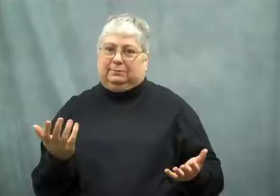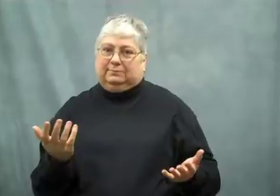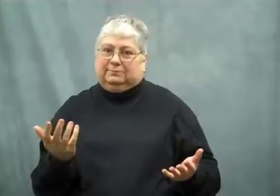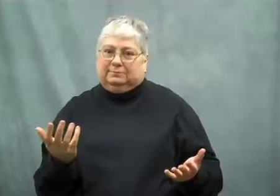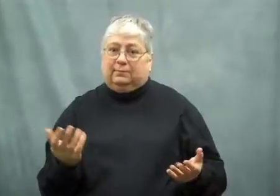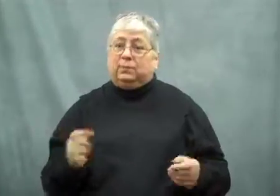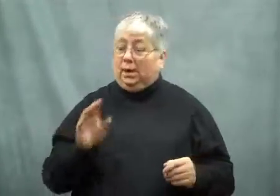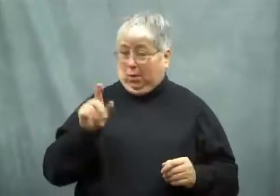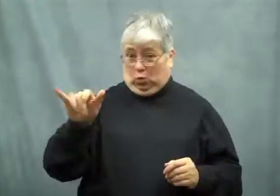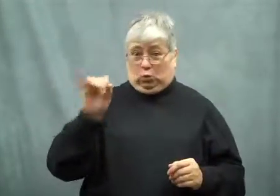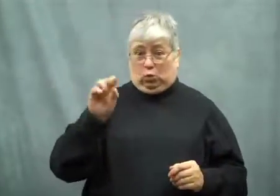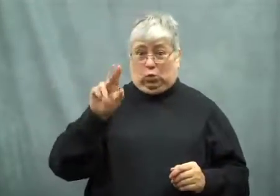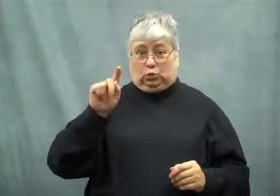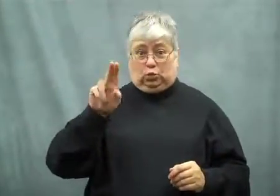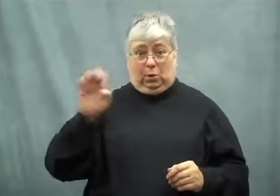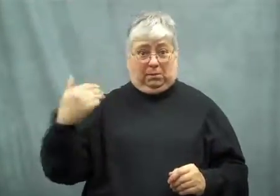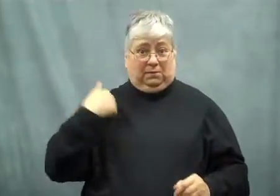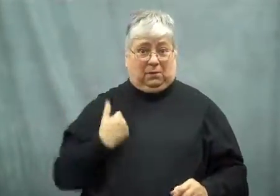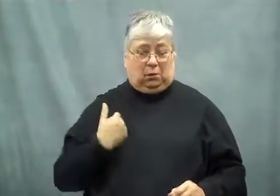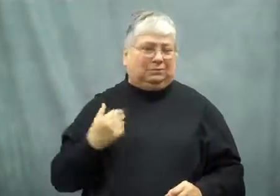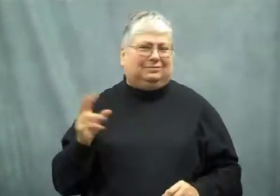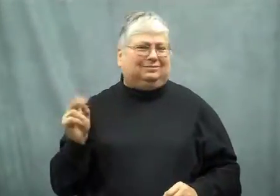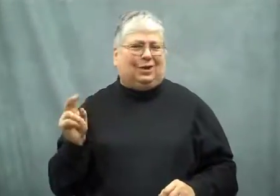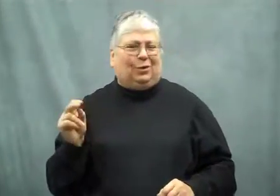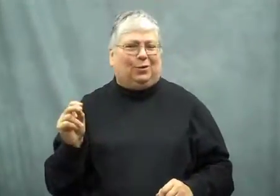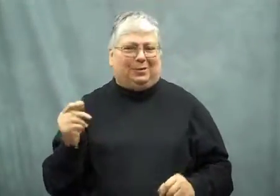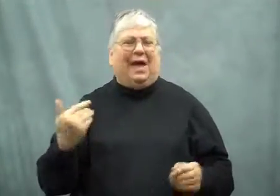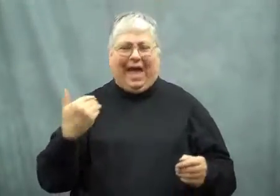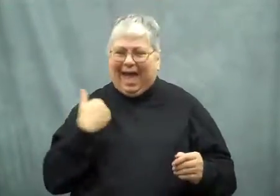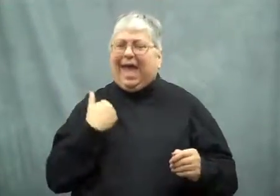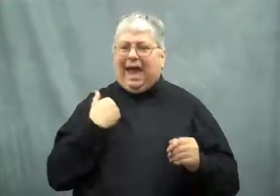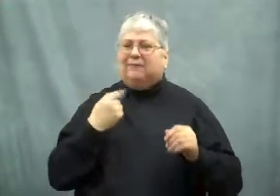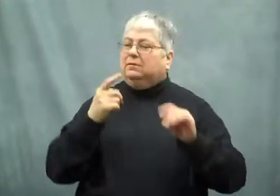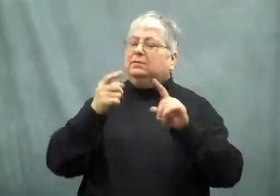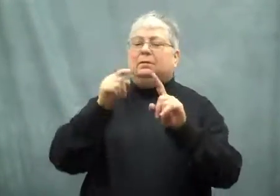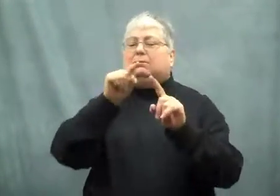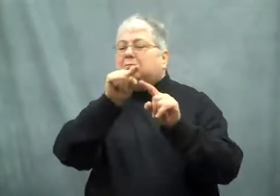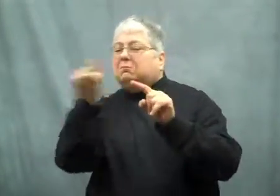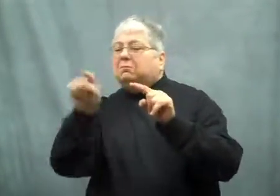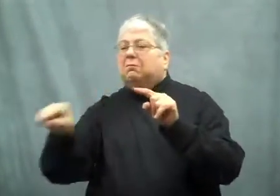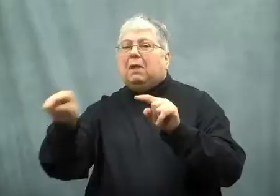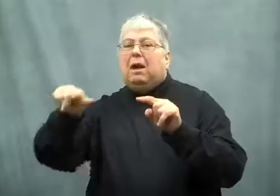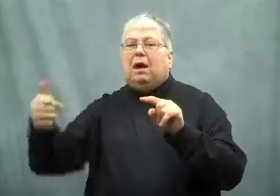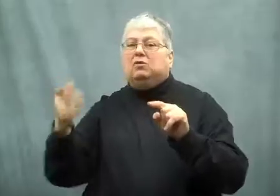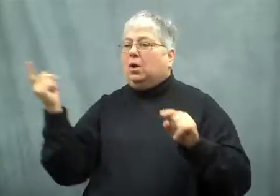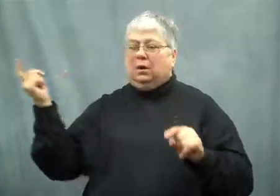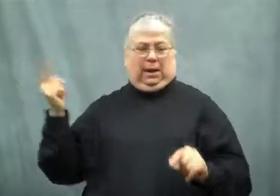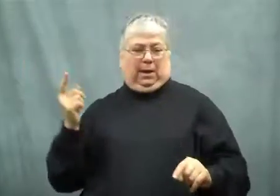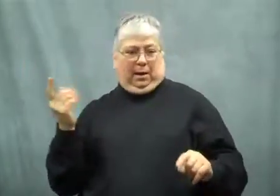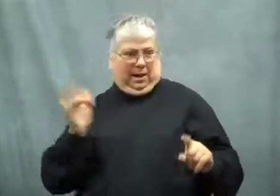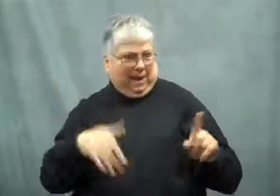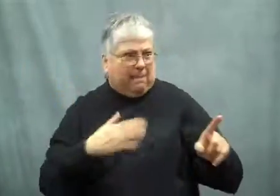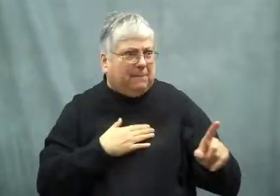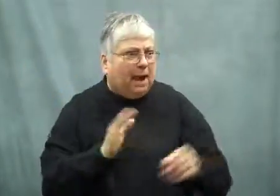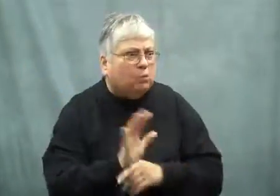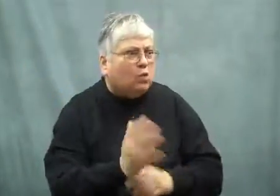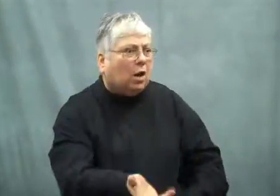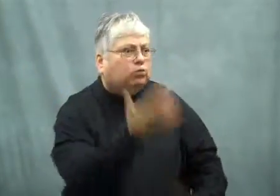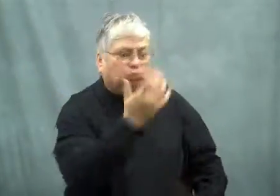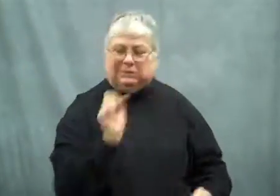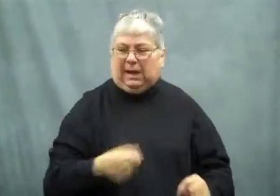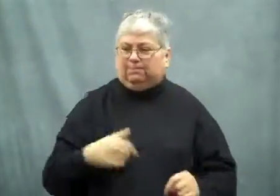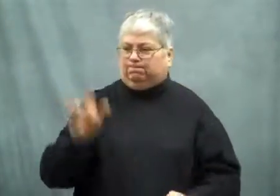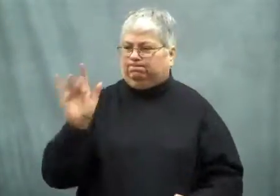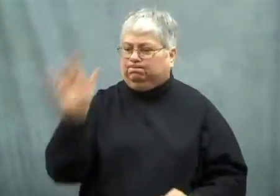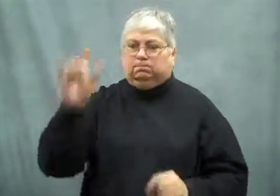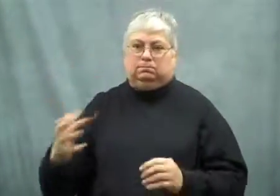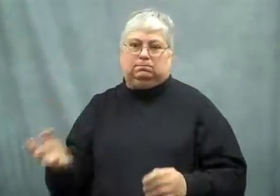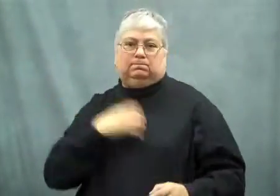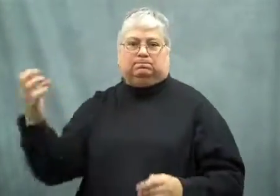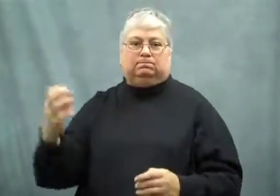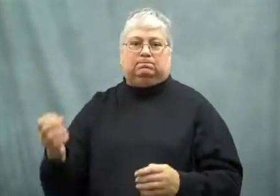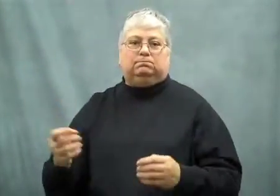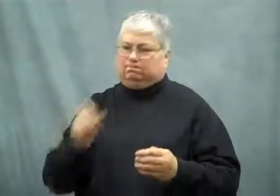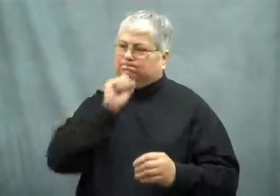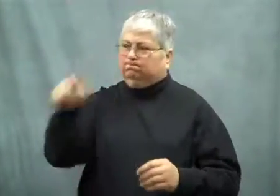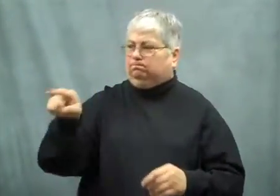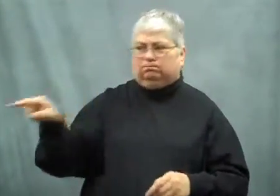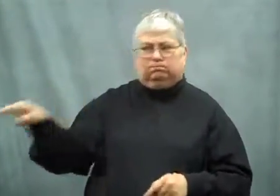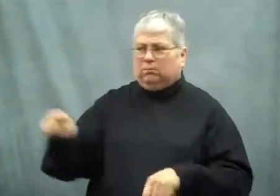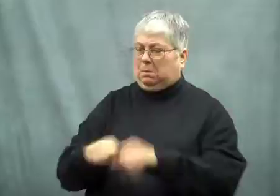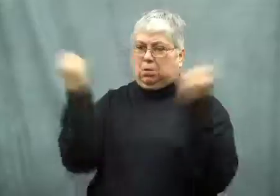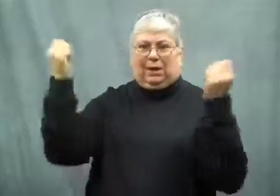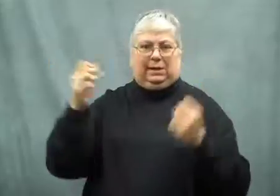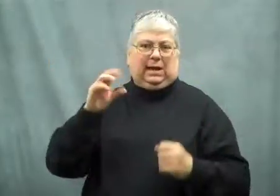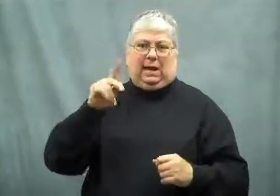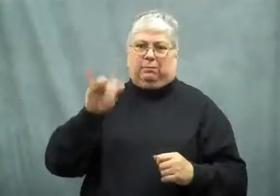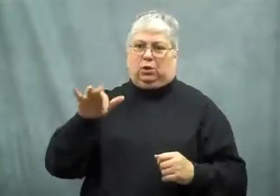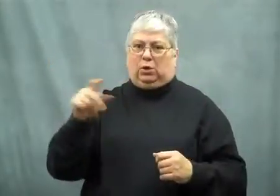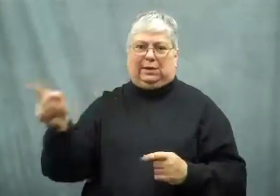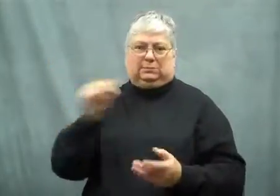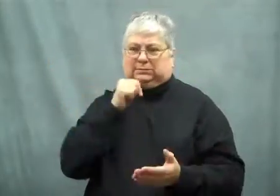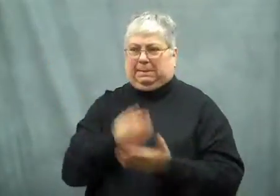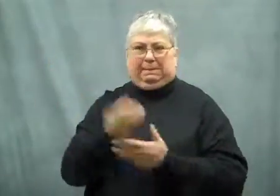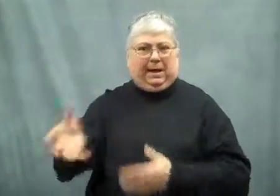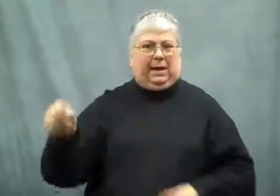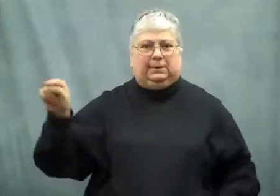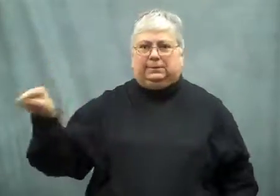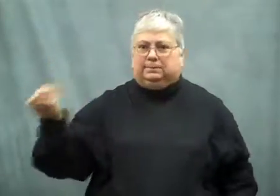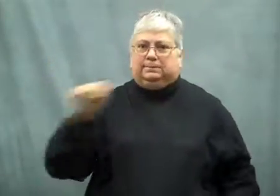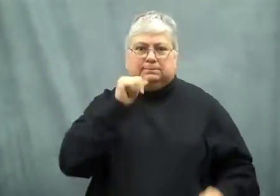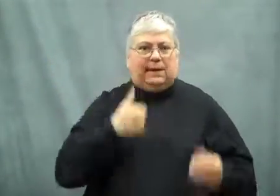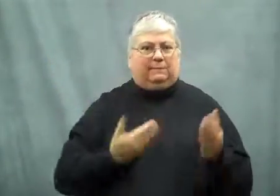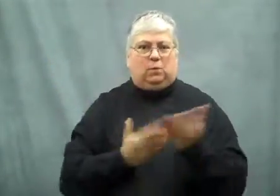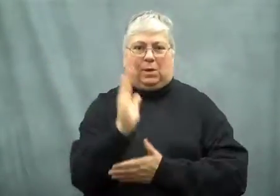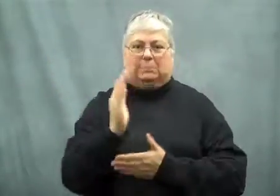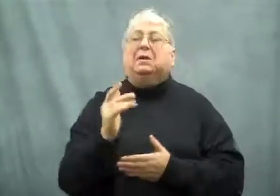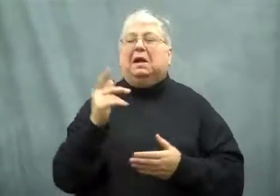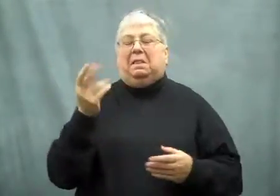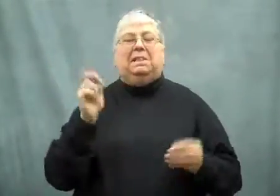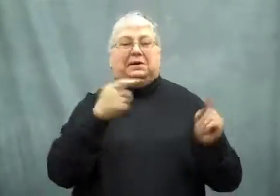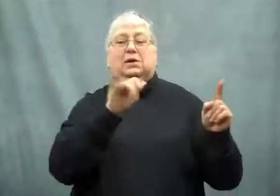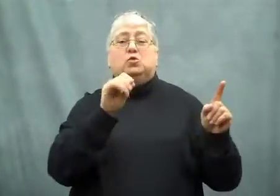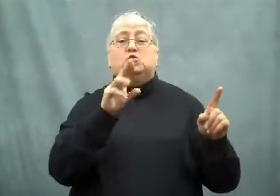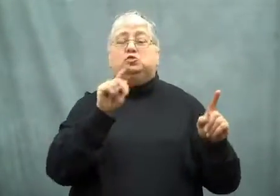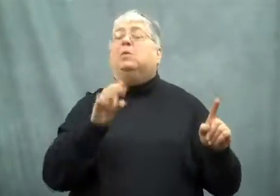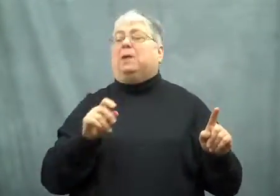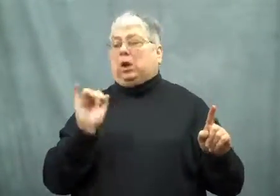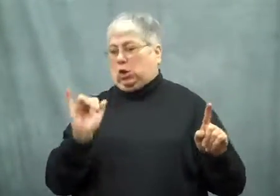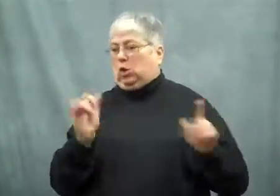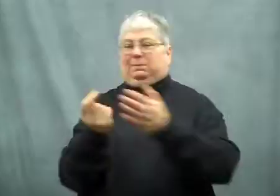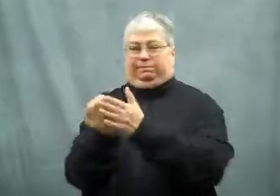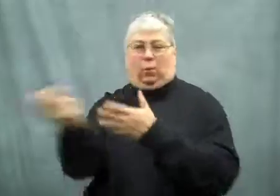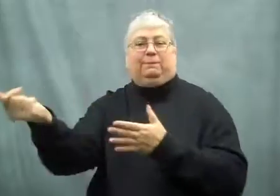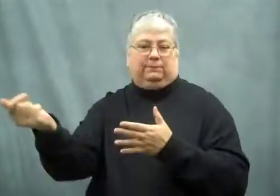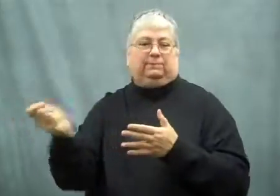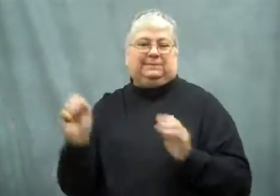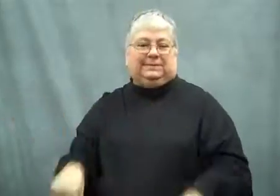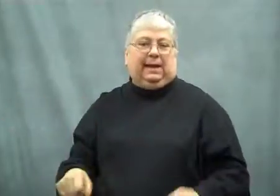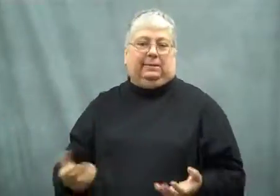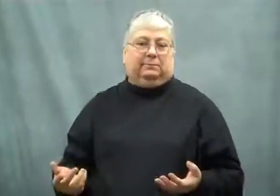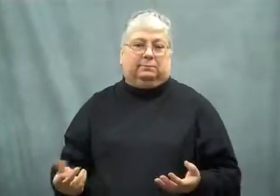it's not YouTube's fault. There is a system in place for people to complain when a copyright is violated.